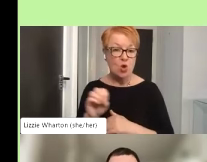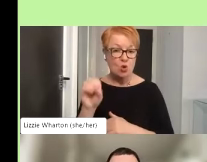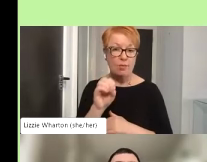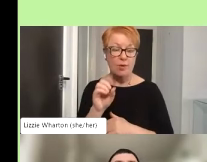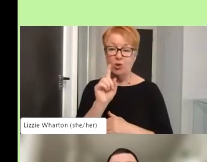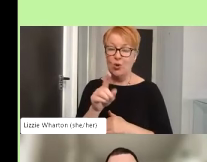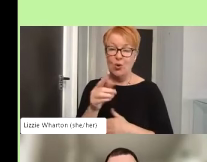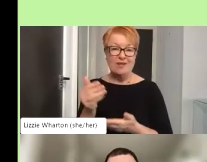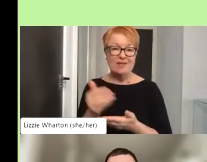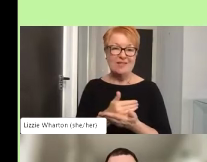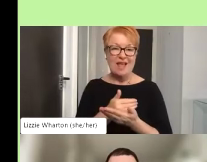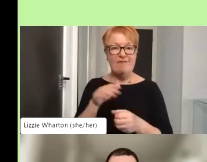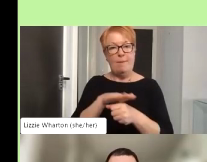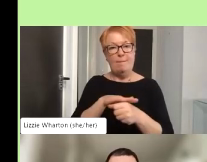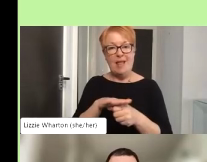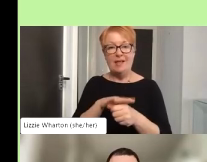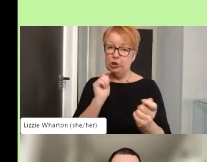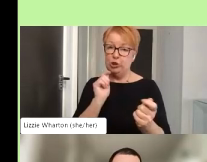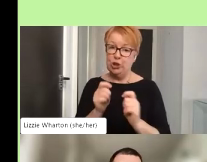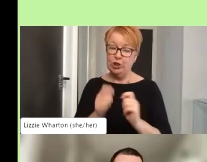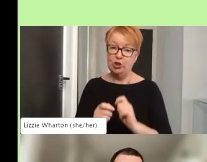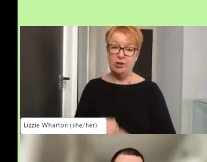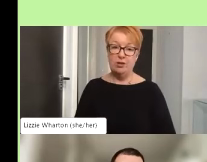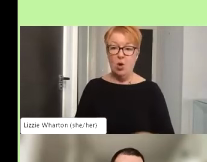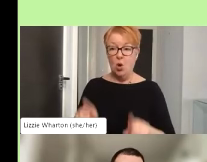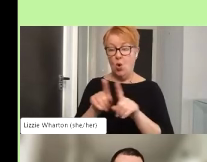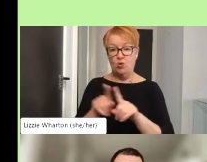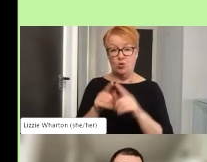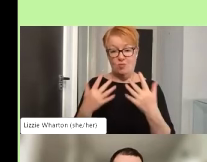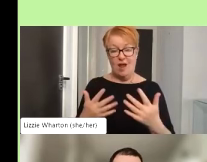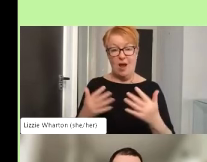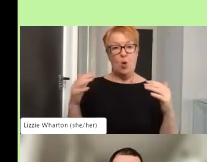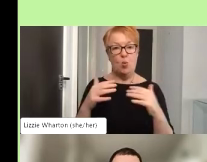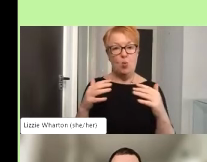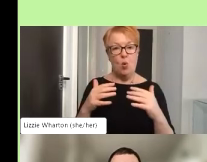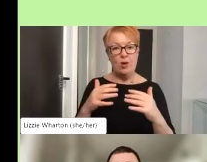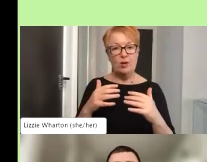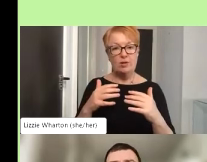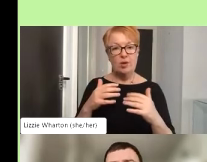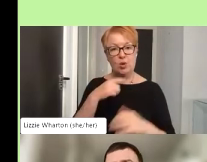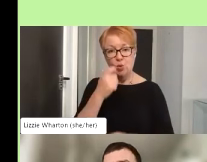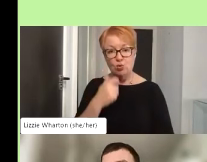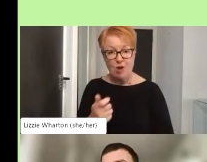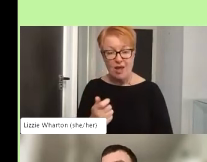And now we can see it with the war in, you know, war against Ukraine, that you can see